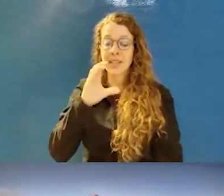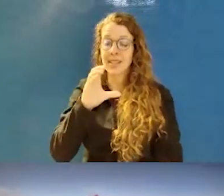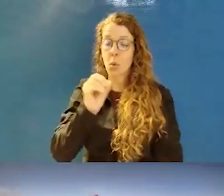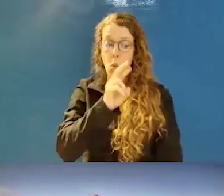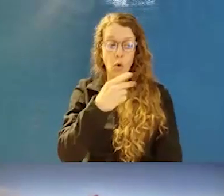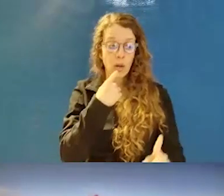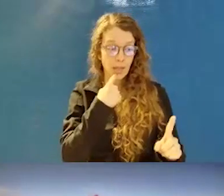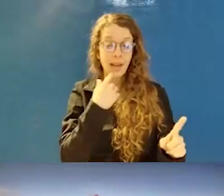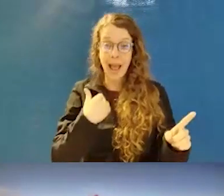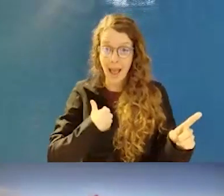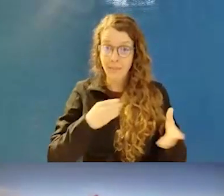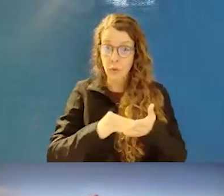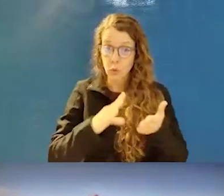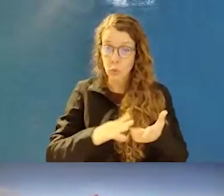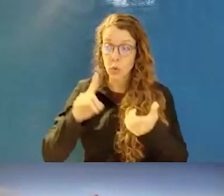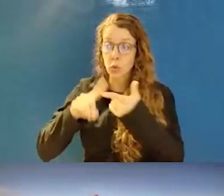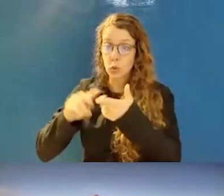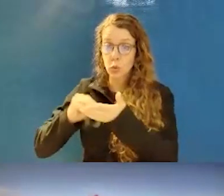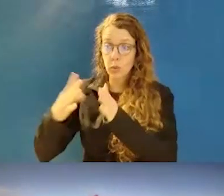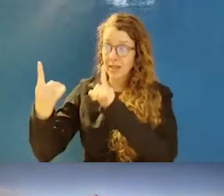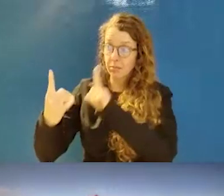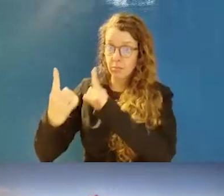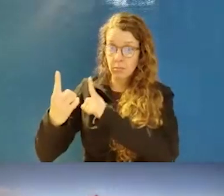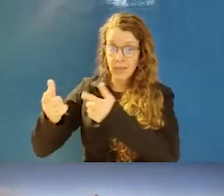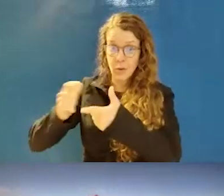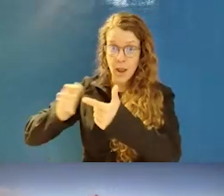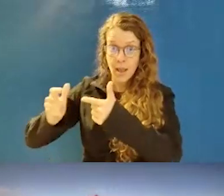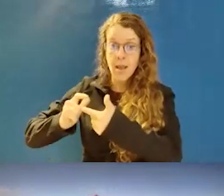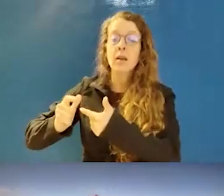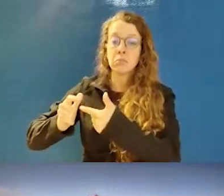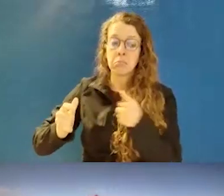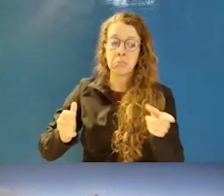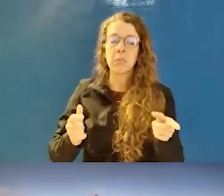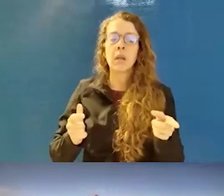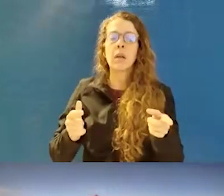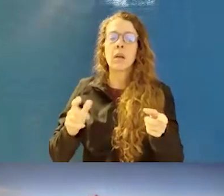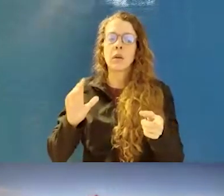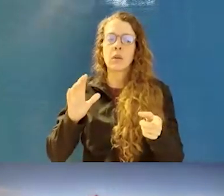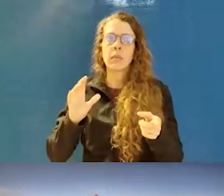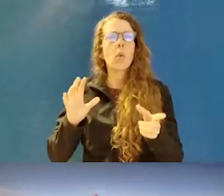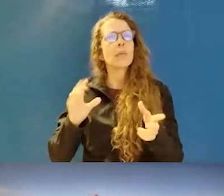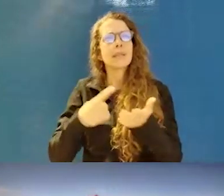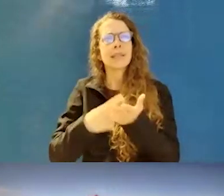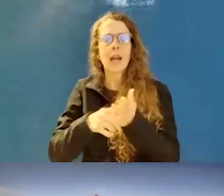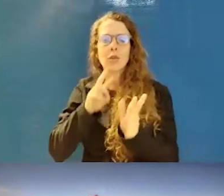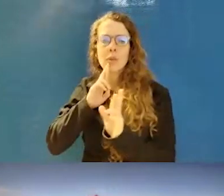that you have student to student interaction, then, you know, discussions where students respond to each other